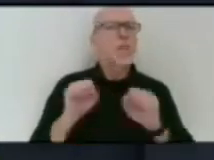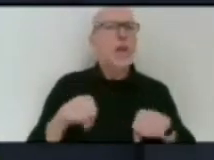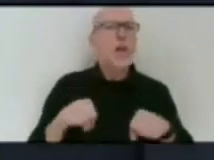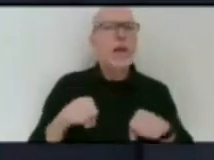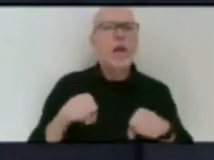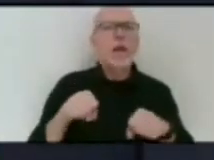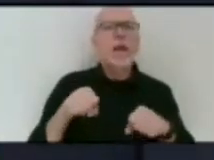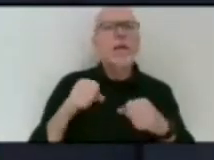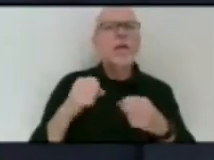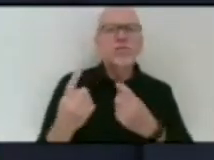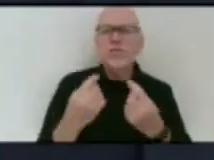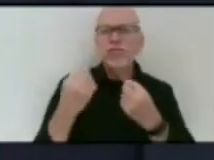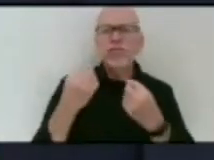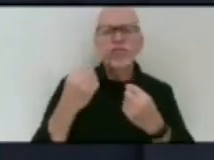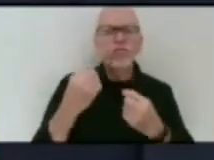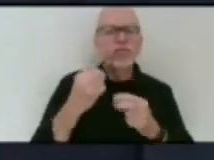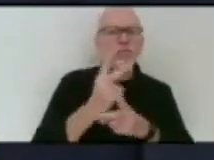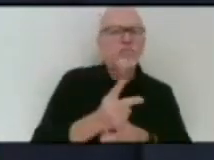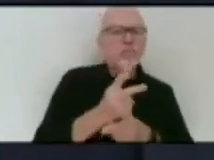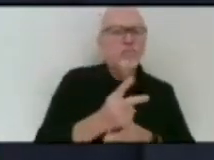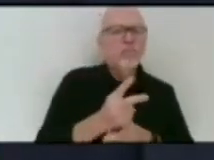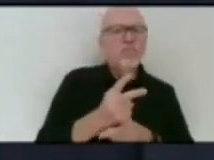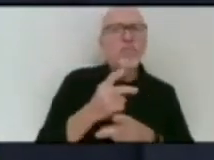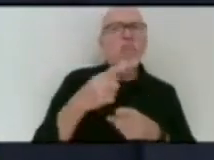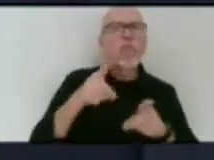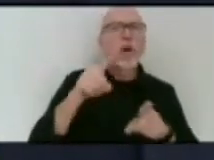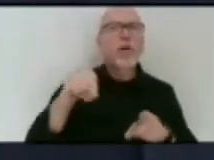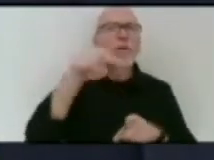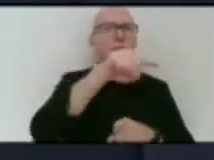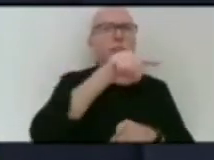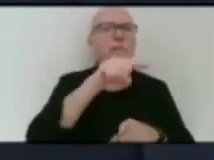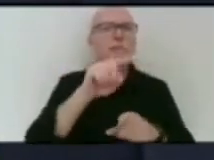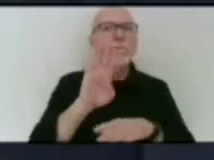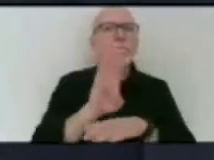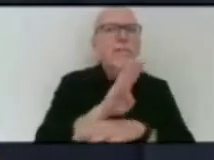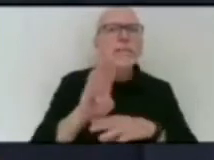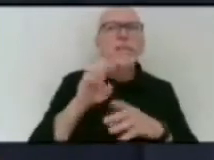precautions while various sectors of our economy started bouncing back and